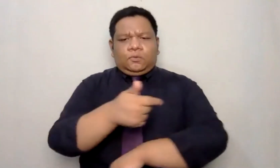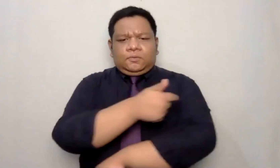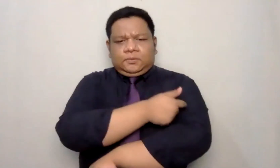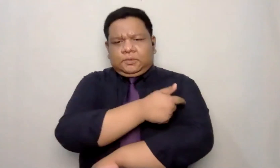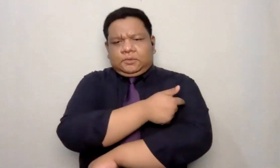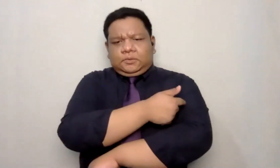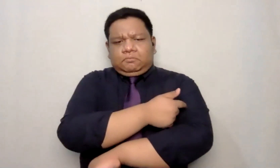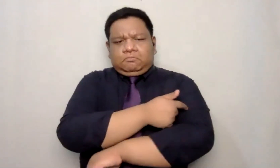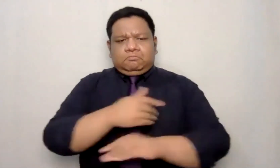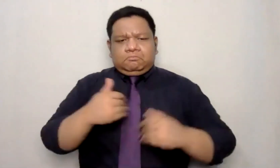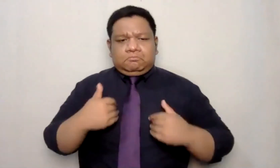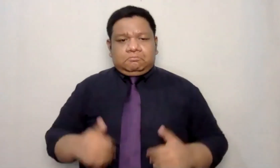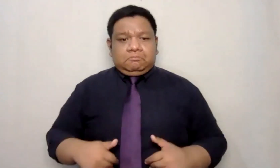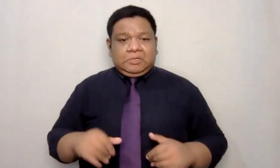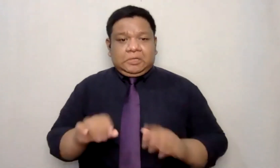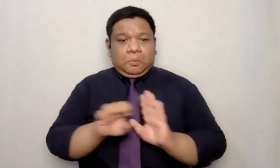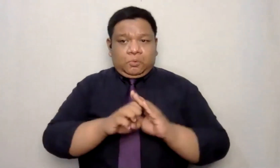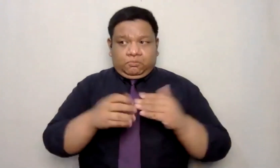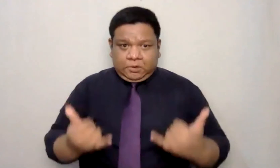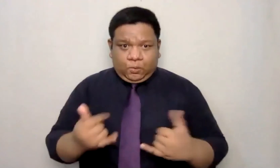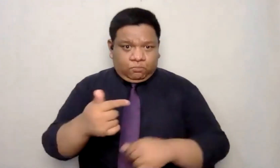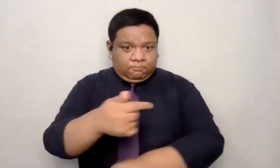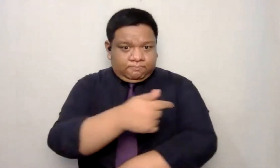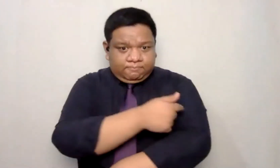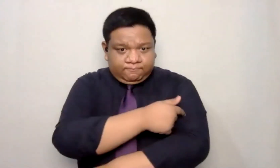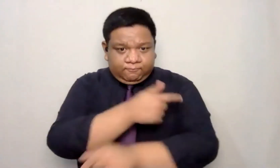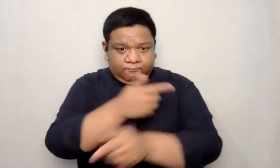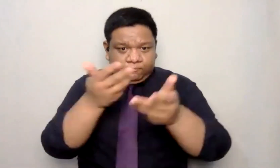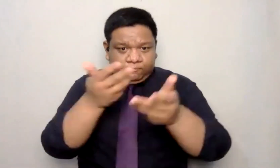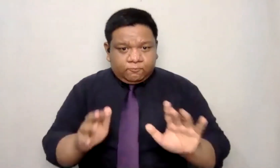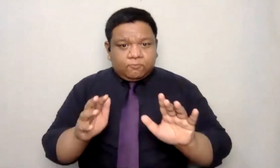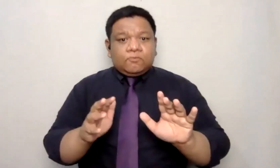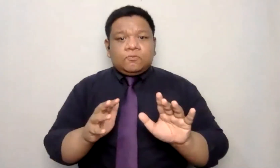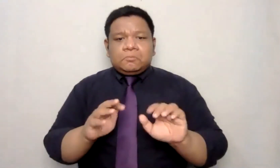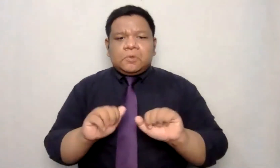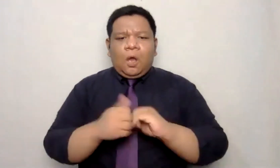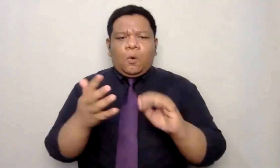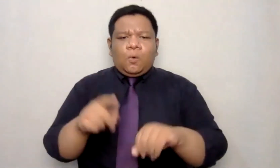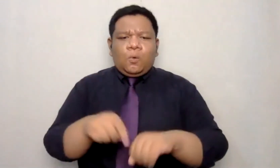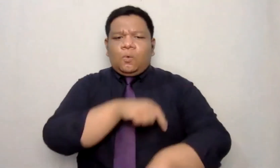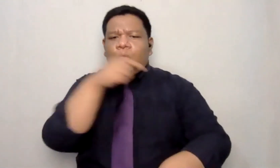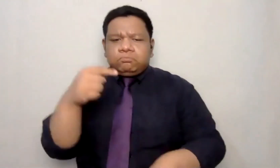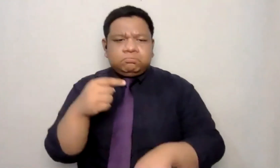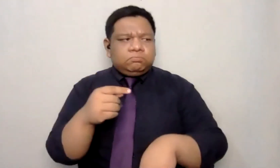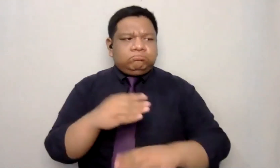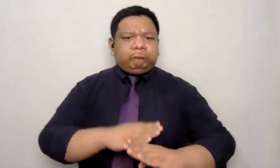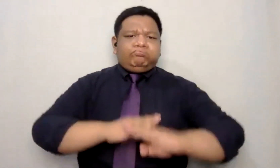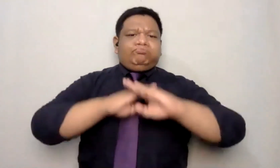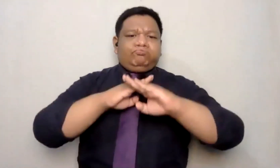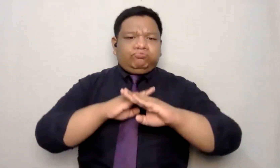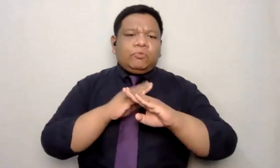So if you get vaccinated, how long will be the protection you get against COVID-19?